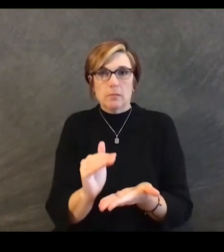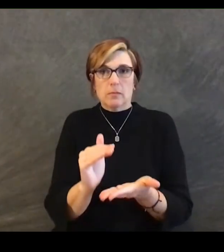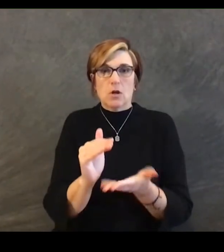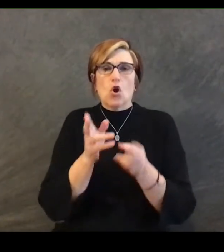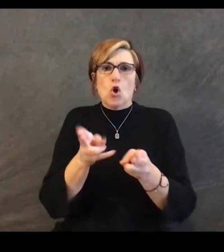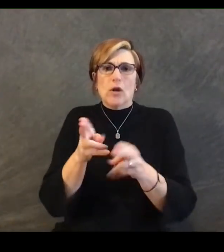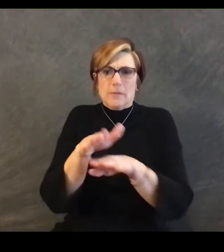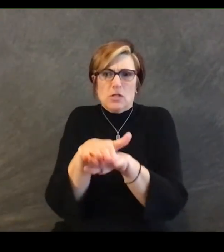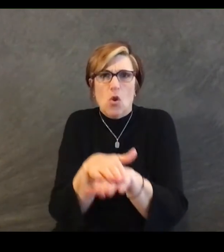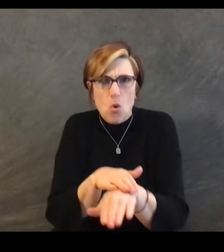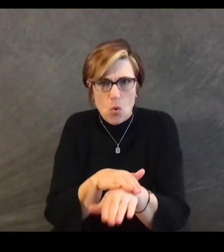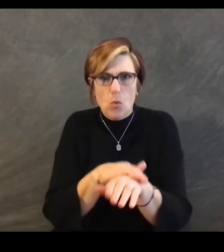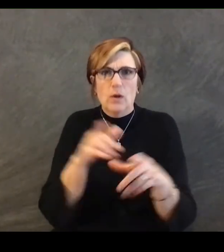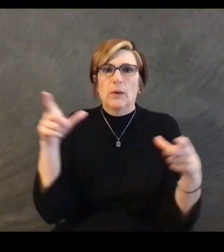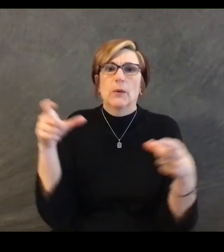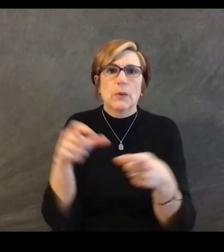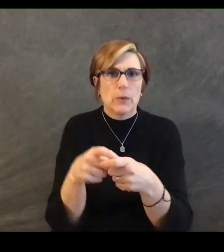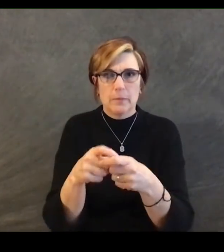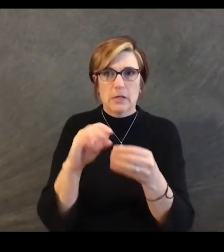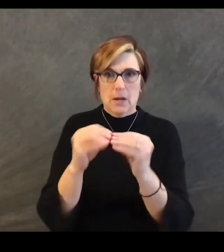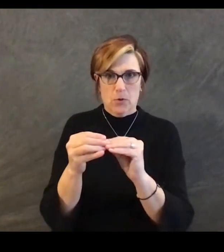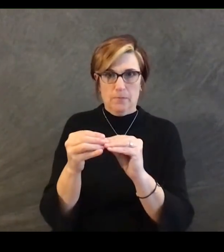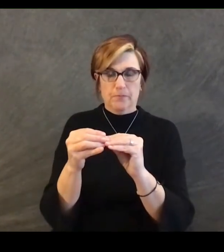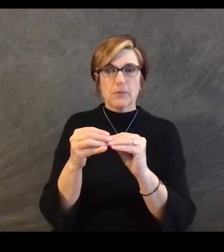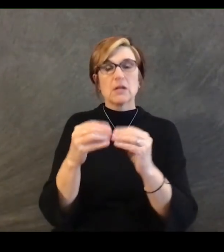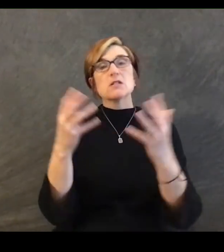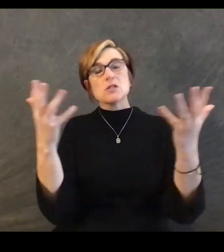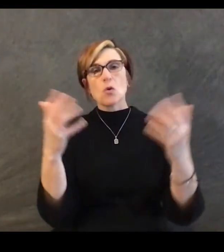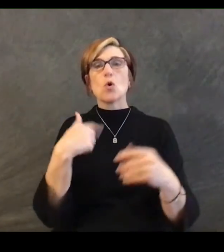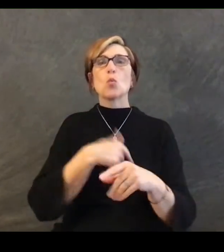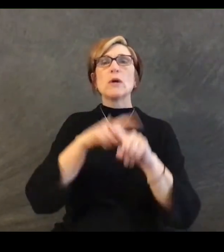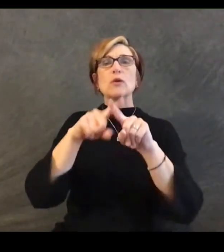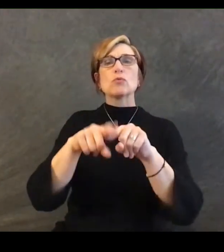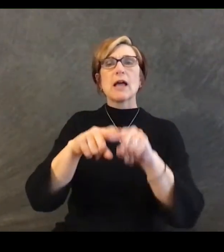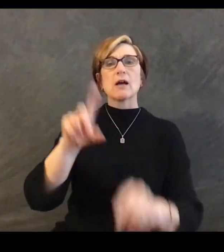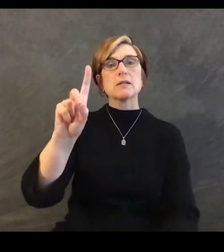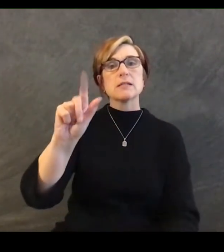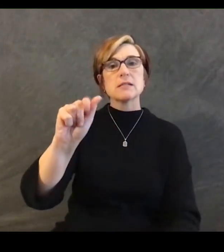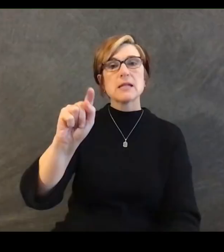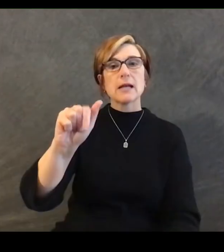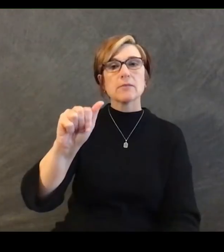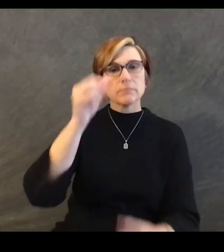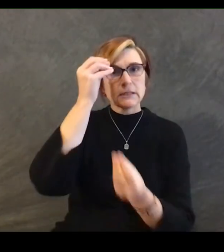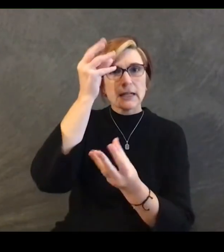very revealing bits of data because you saw what happened in Italy where you